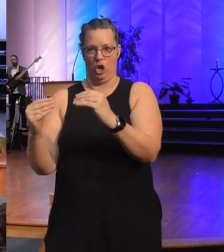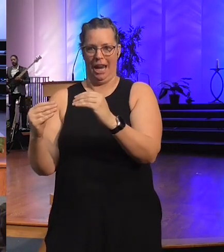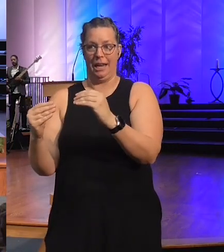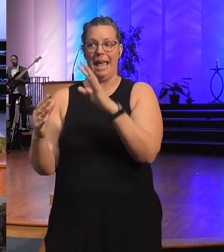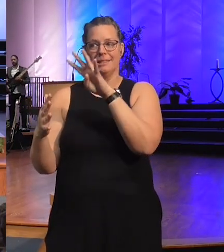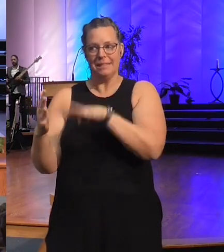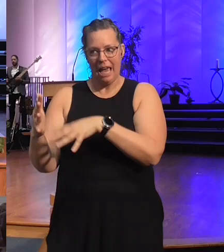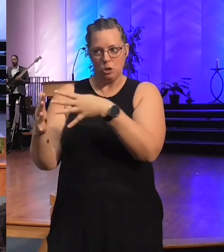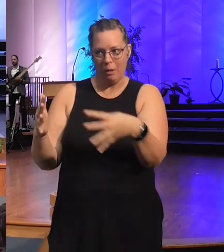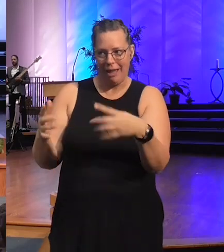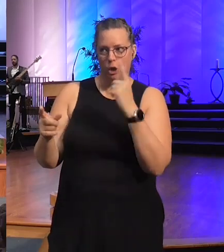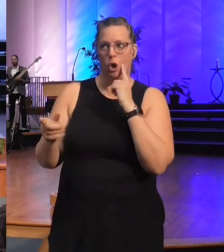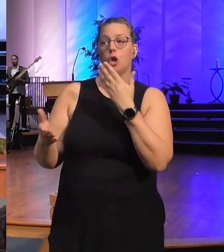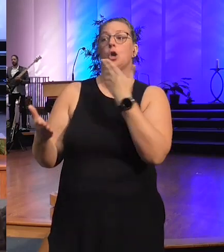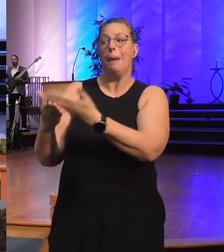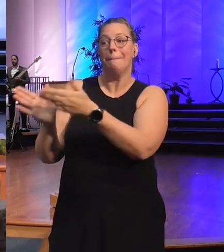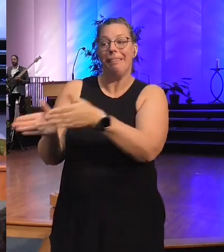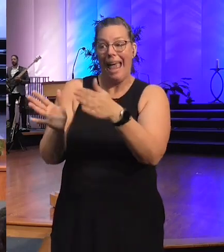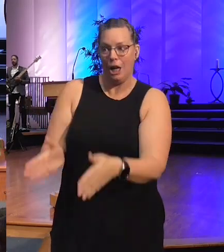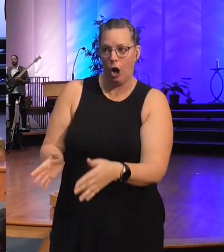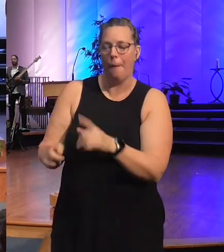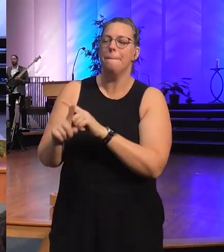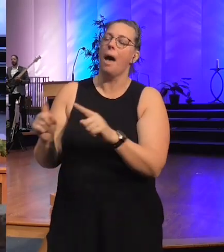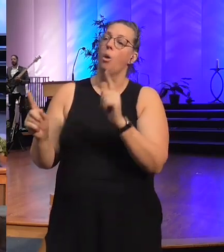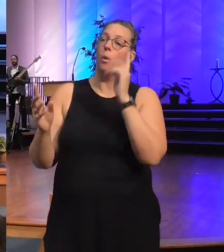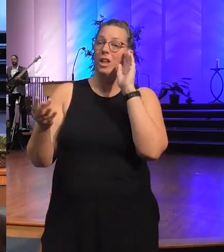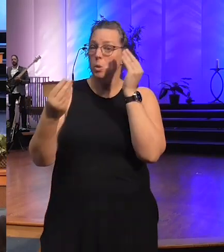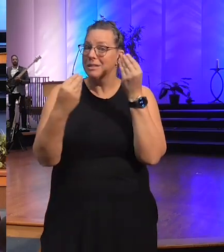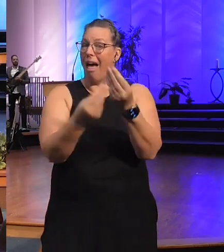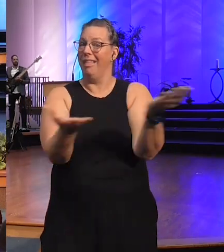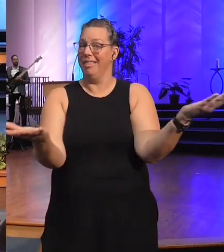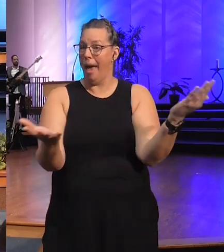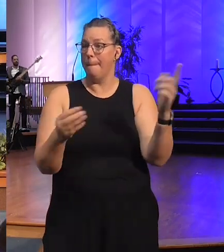so you're such a good planner as well but would you tell us a little bit about U uh fall classes